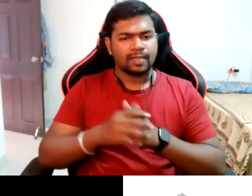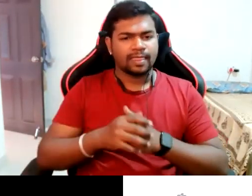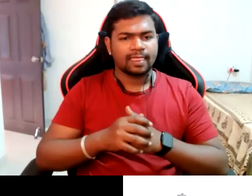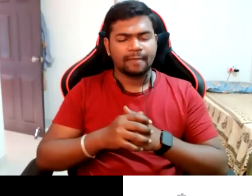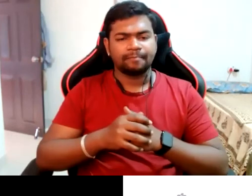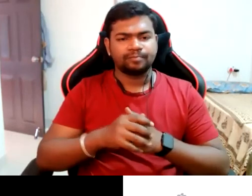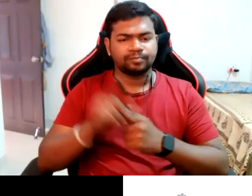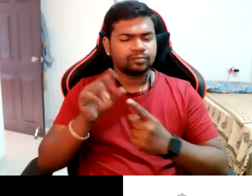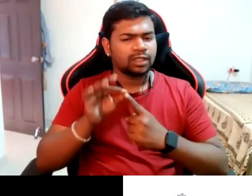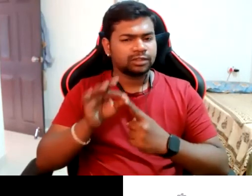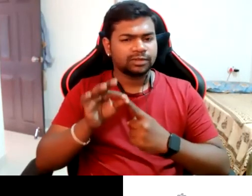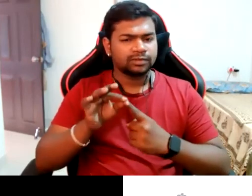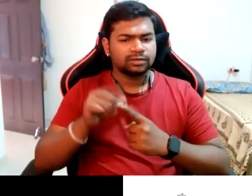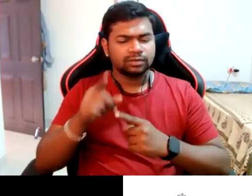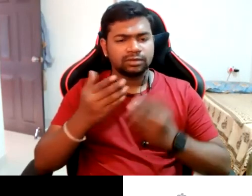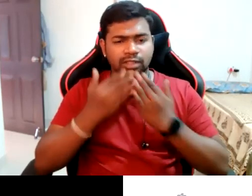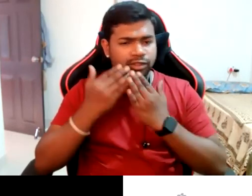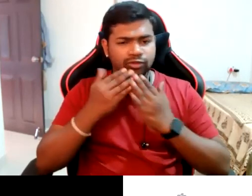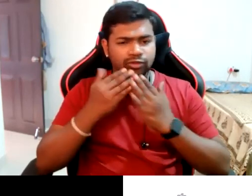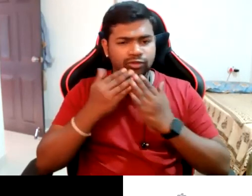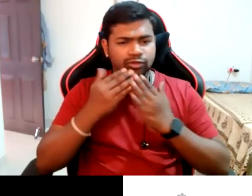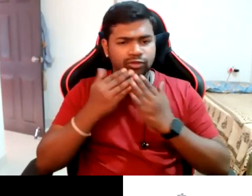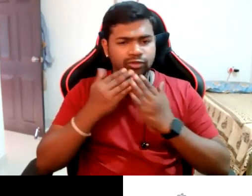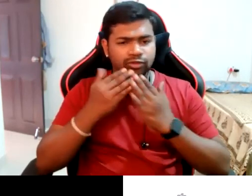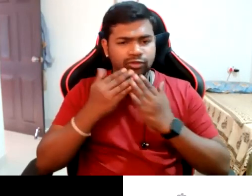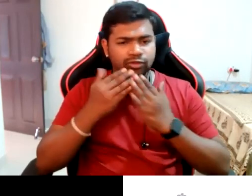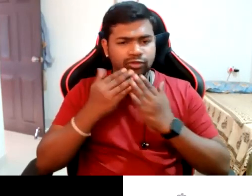than that specifically in education and employment?